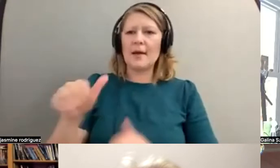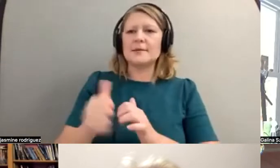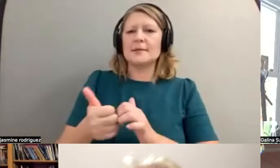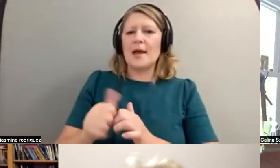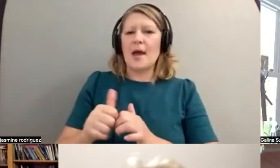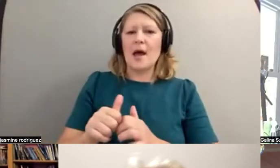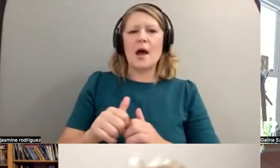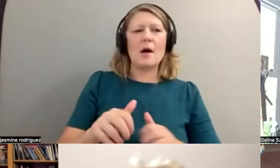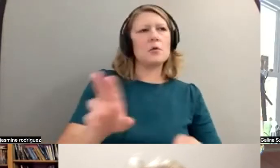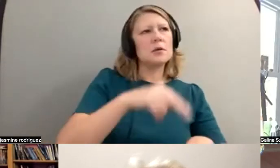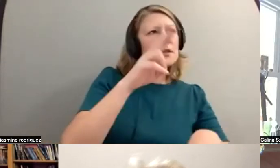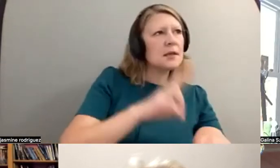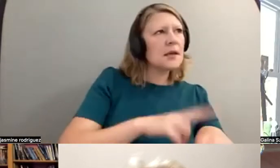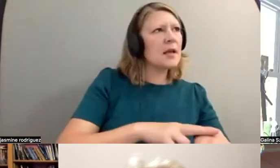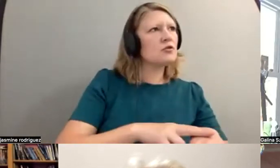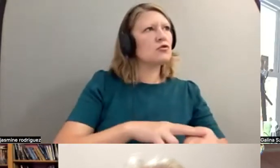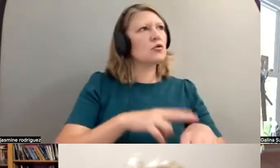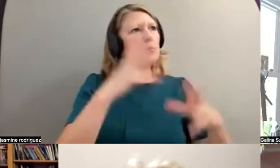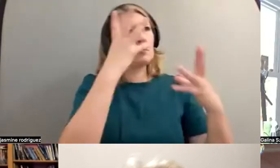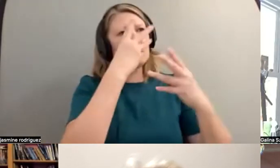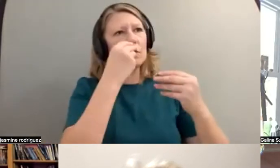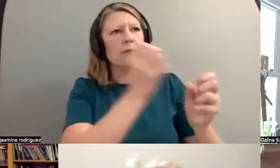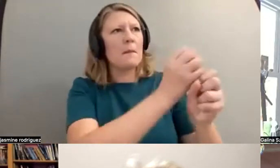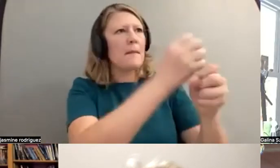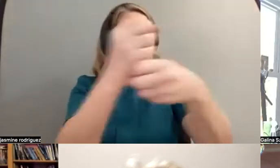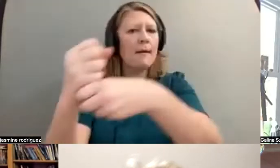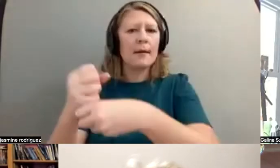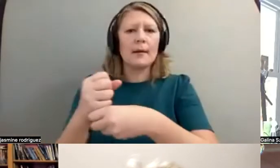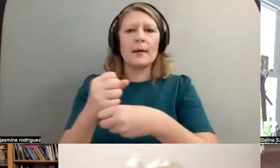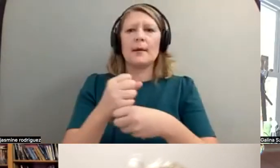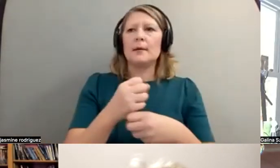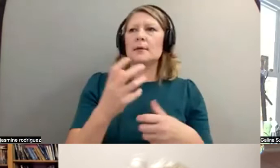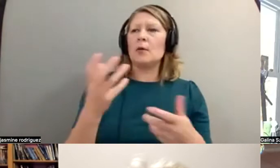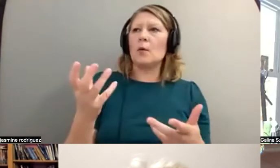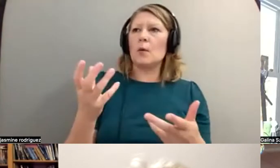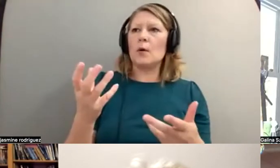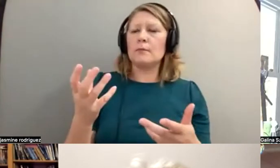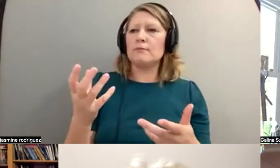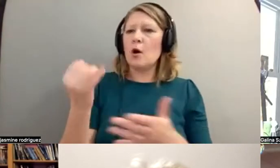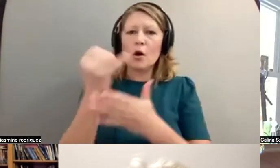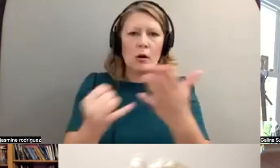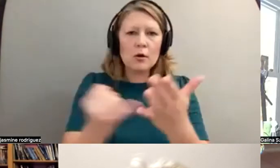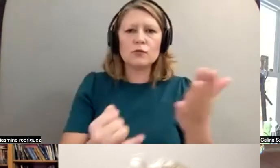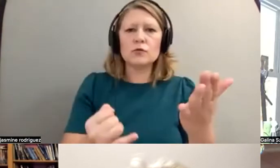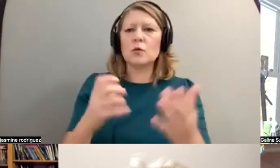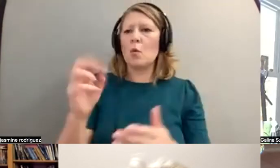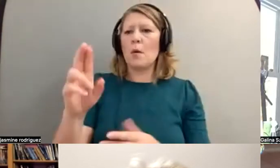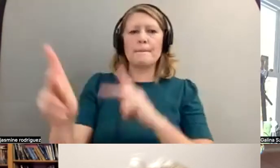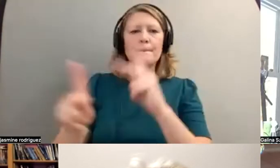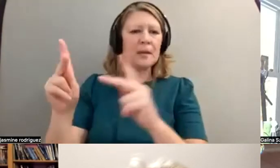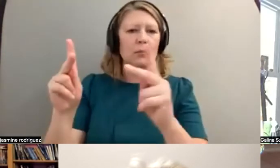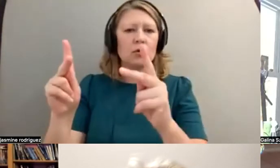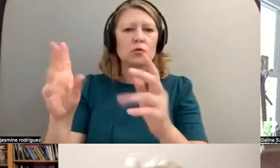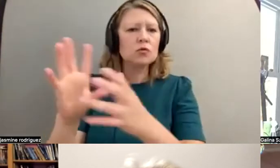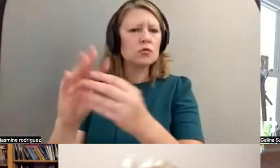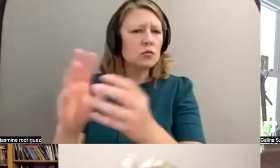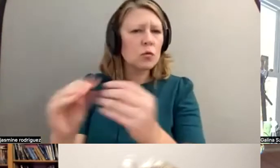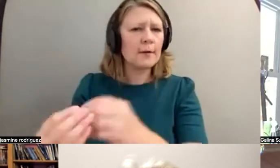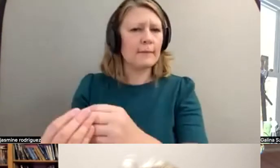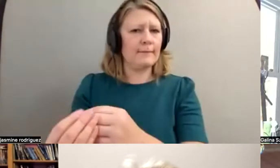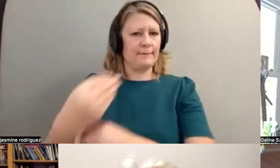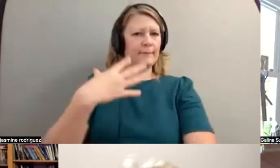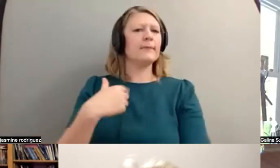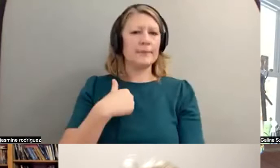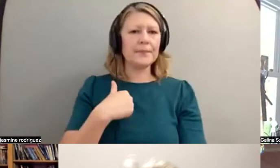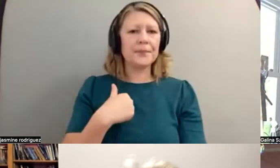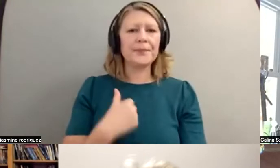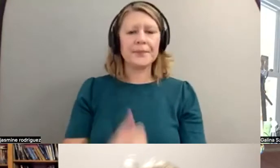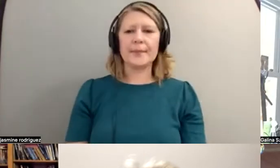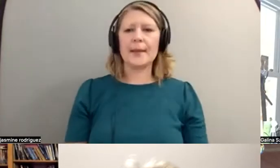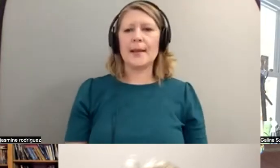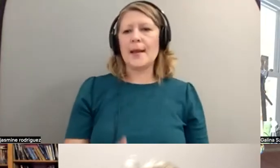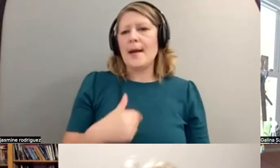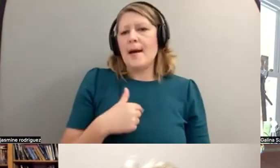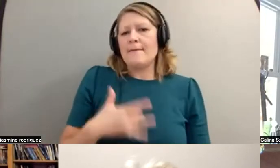or people's stories, um, just, uh-- I actually see my art. it's a juncture, um,